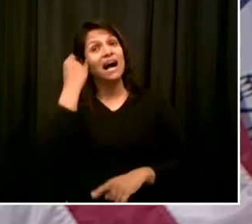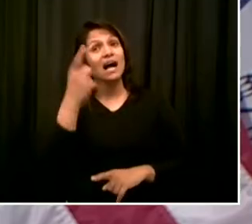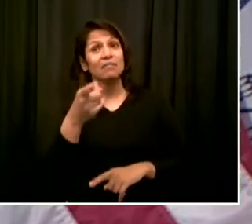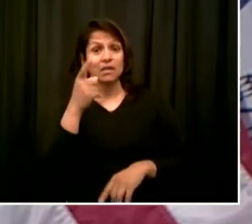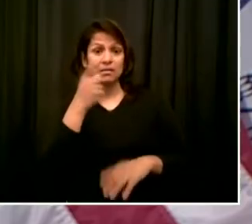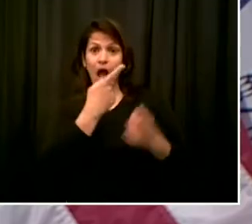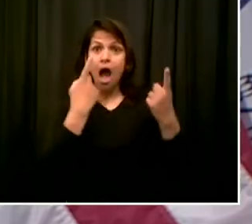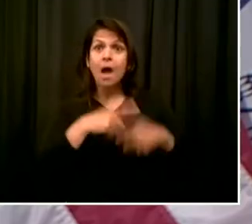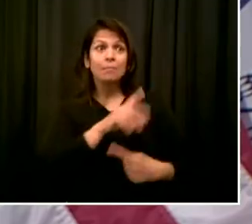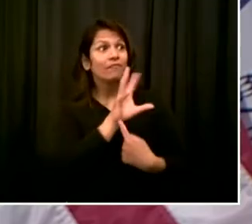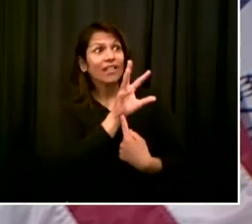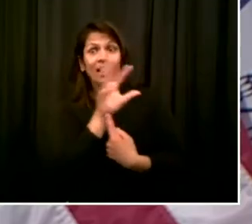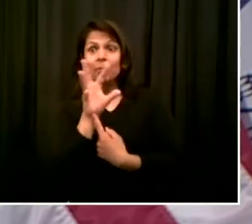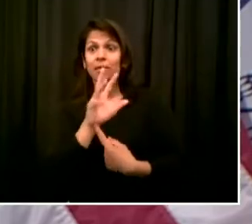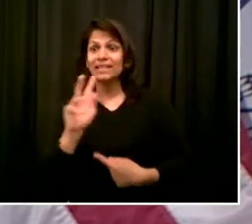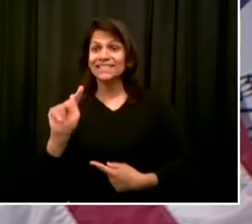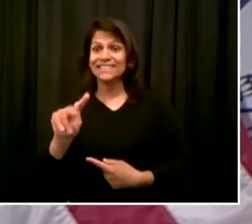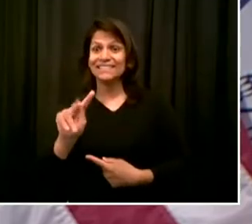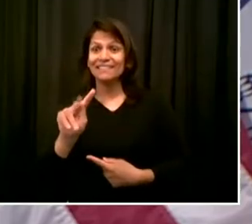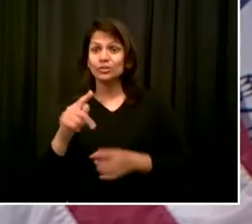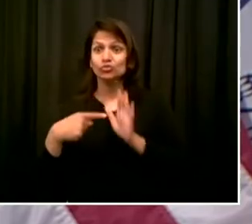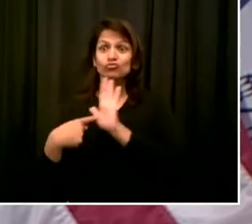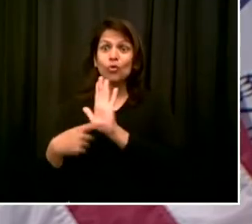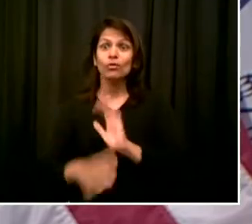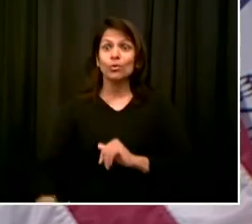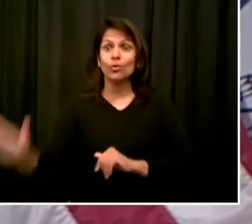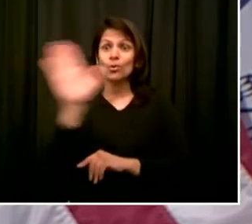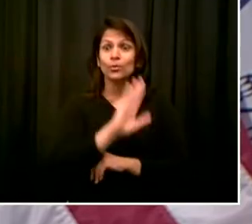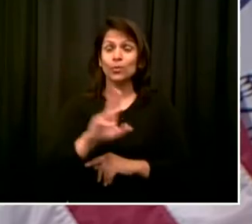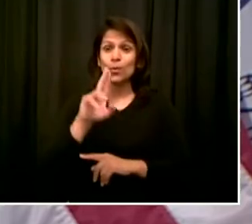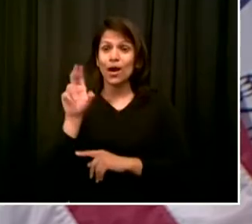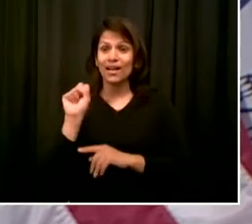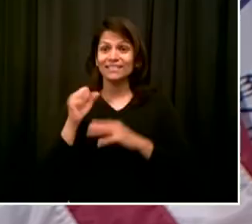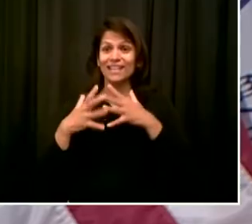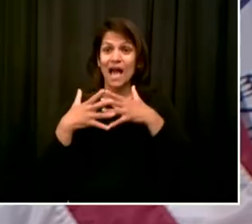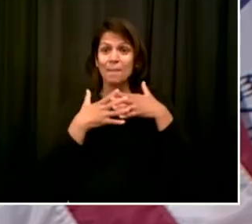HAVE THIS NATIONALLY TELEVISED IRFEORWK OSHW ONTHE FOURTH OF JULY, TO MEET THE PEOPLE